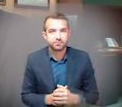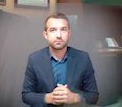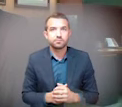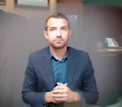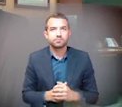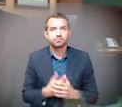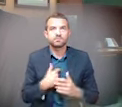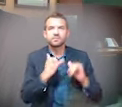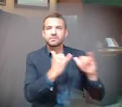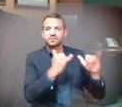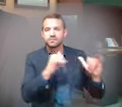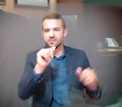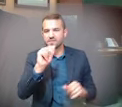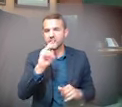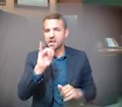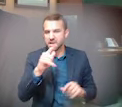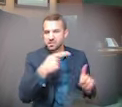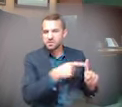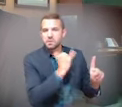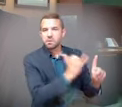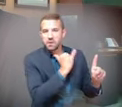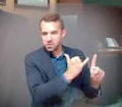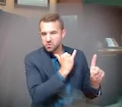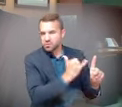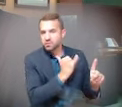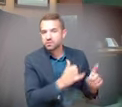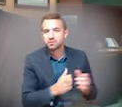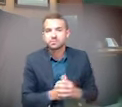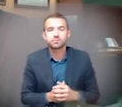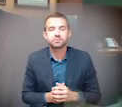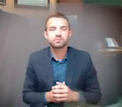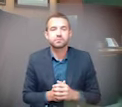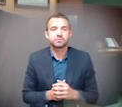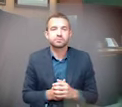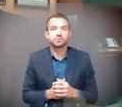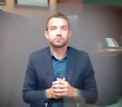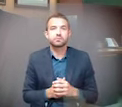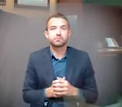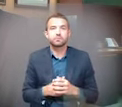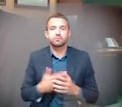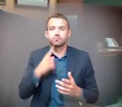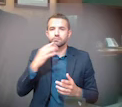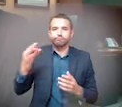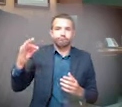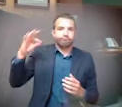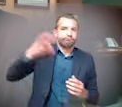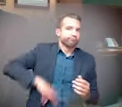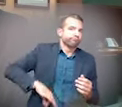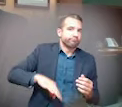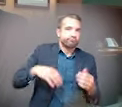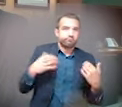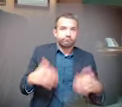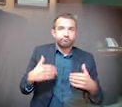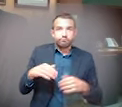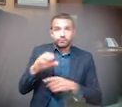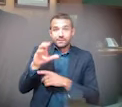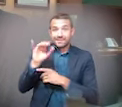LeDerick: Oh, very much like Anil, I benefited both from the Civil Rights movement